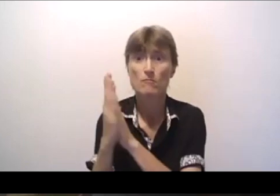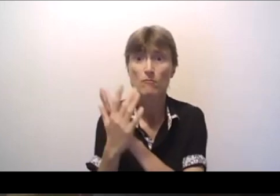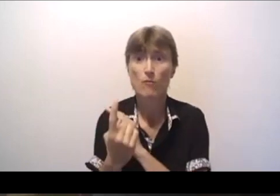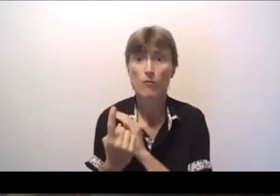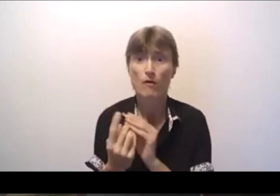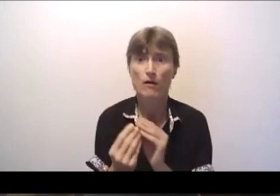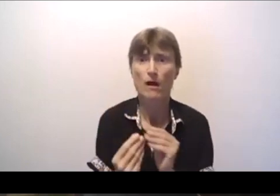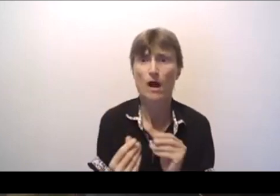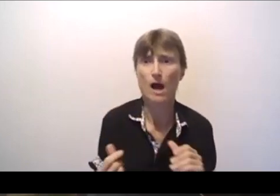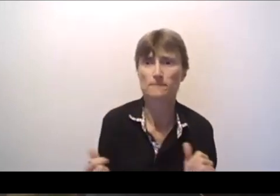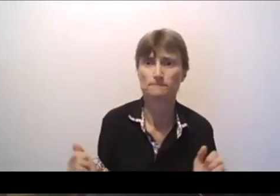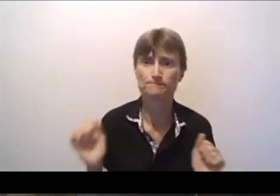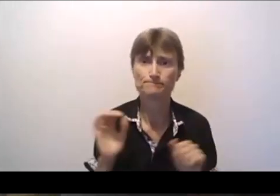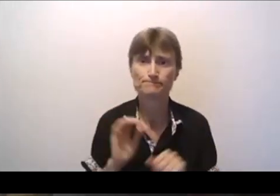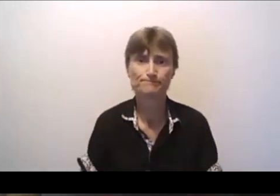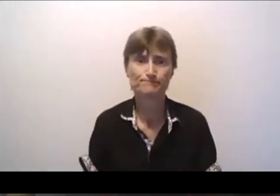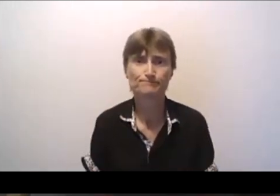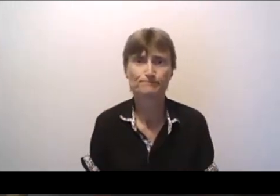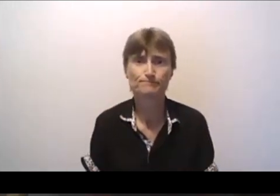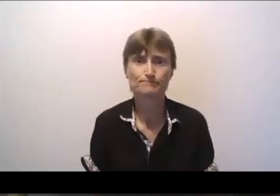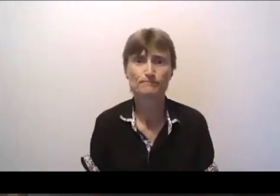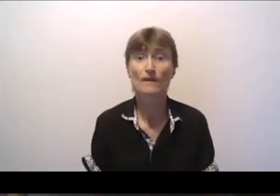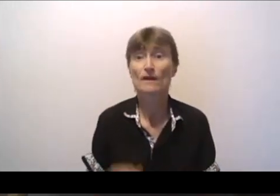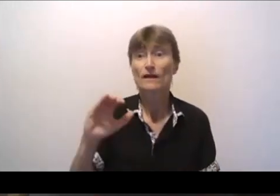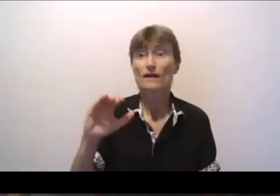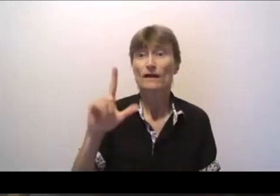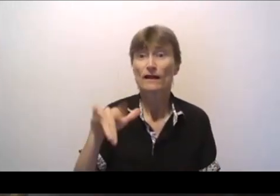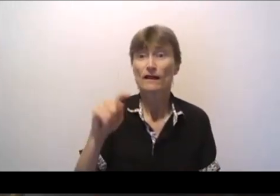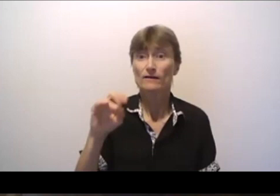so um lately that was a clip from a work that i